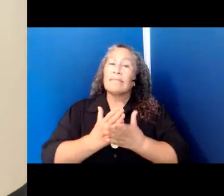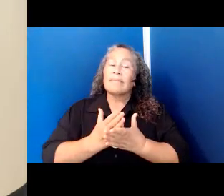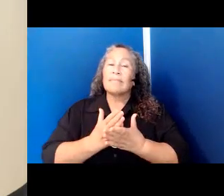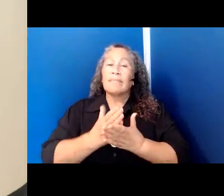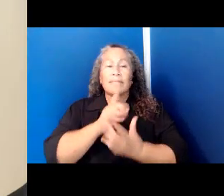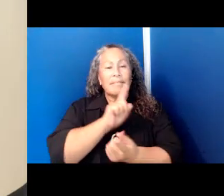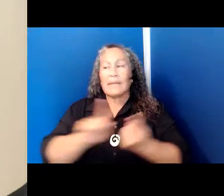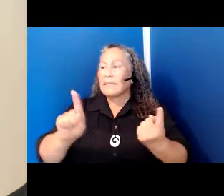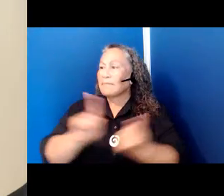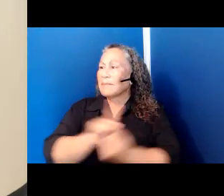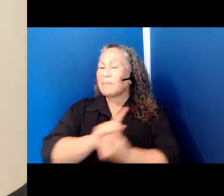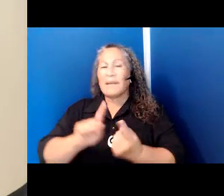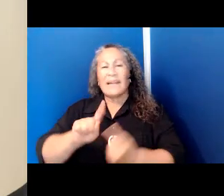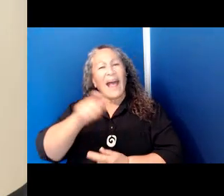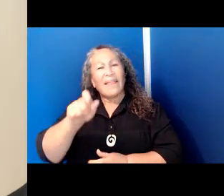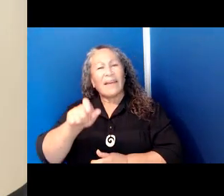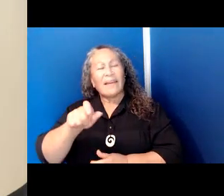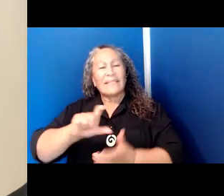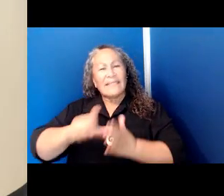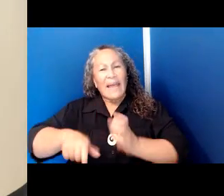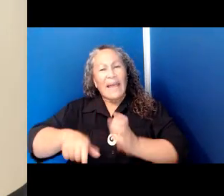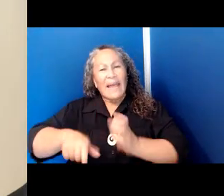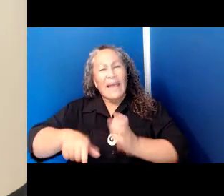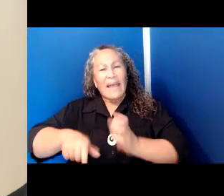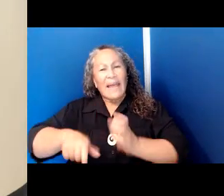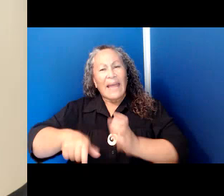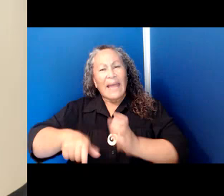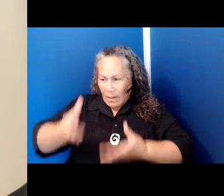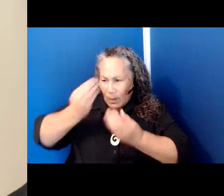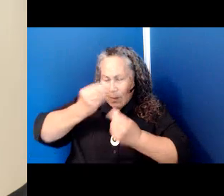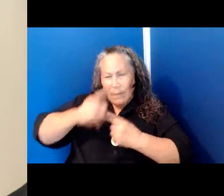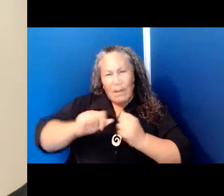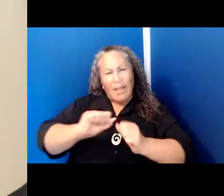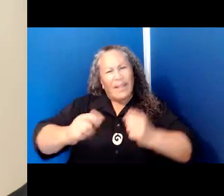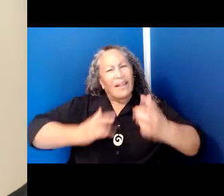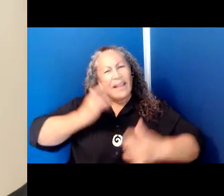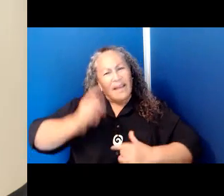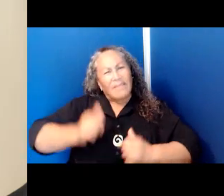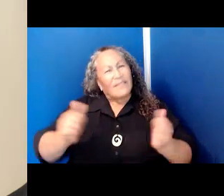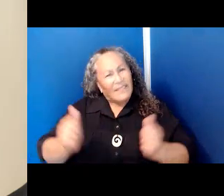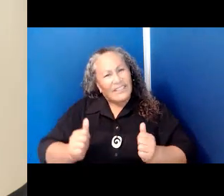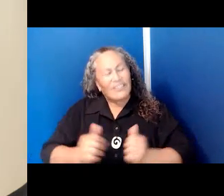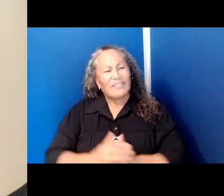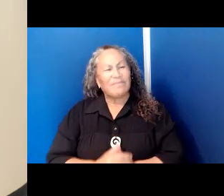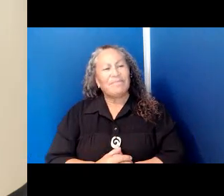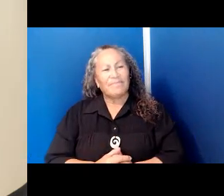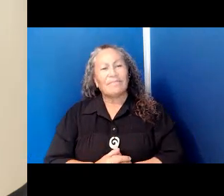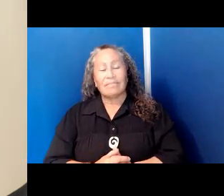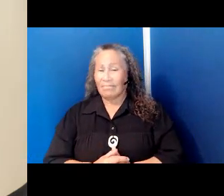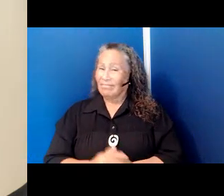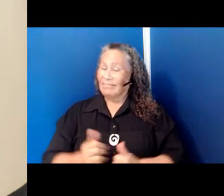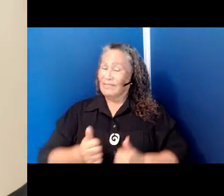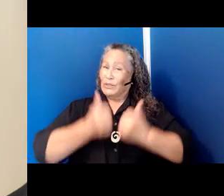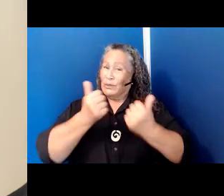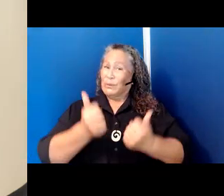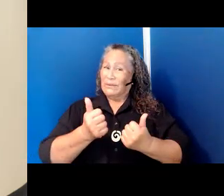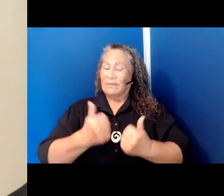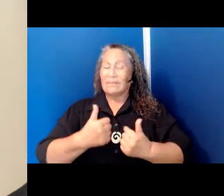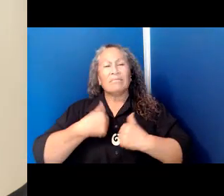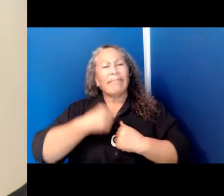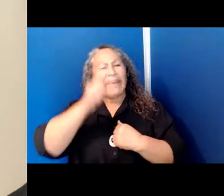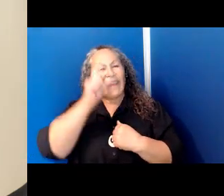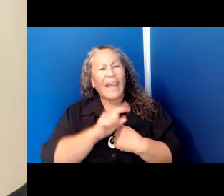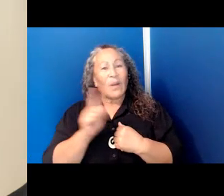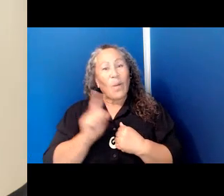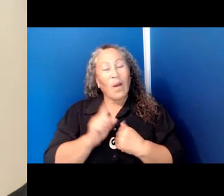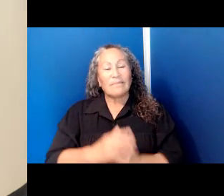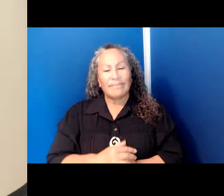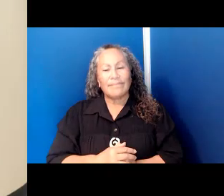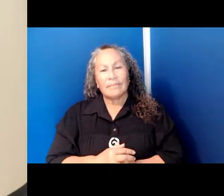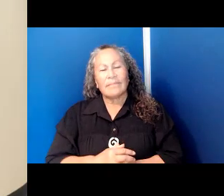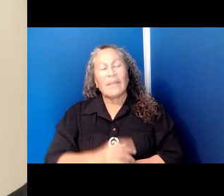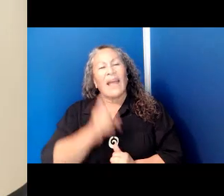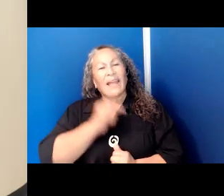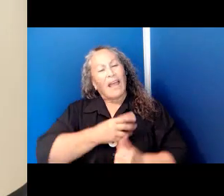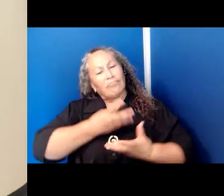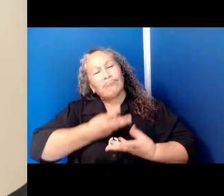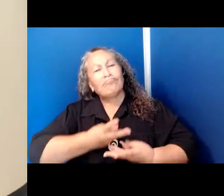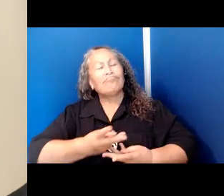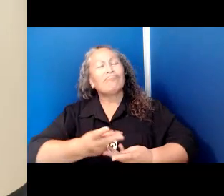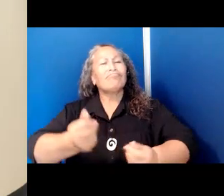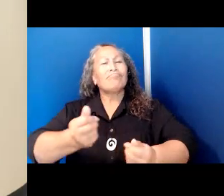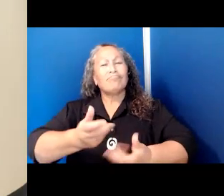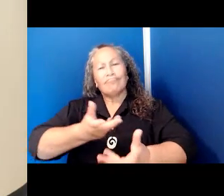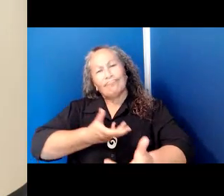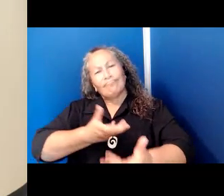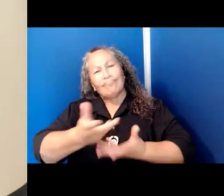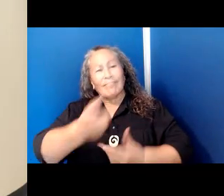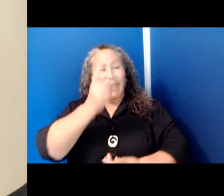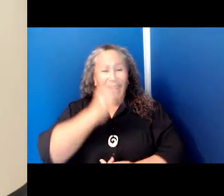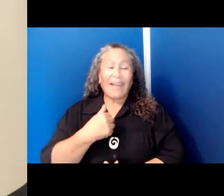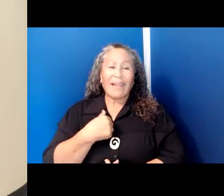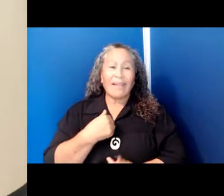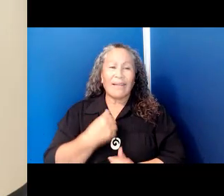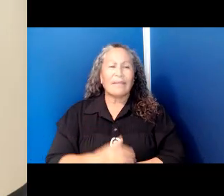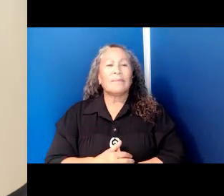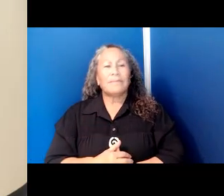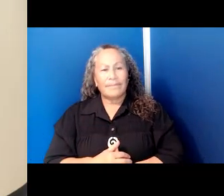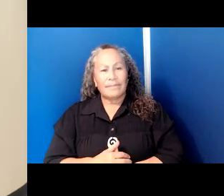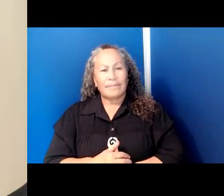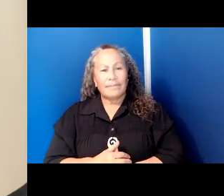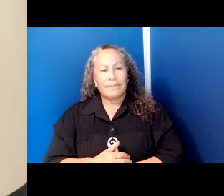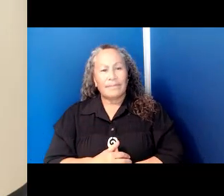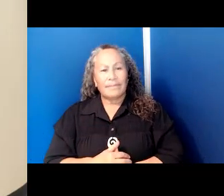people and hearing about their lives. It is good to be able to go with the flow. An experience,